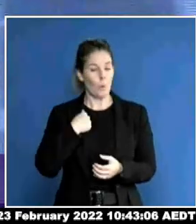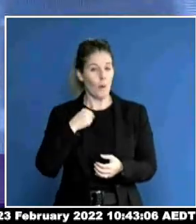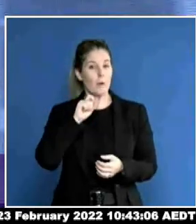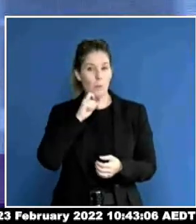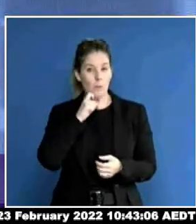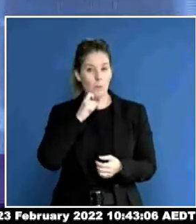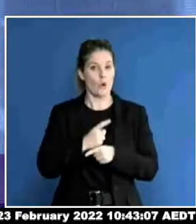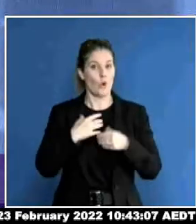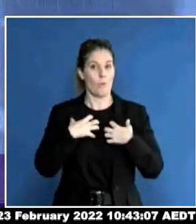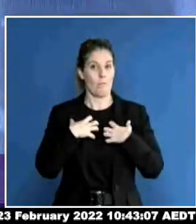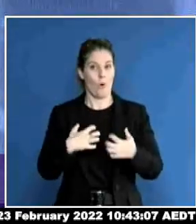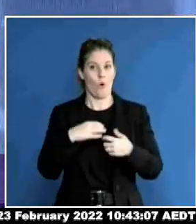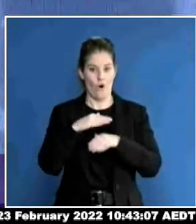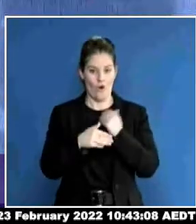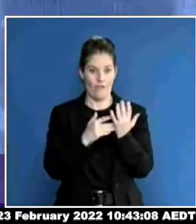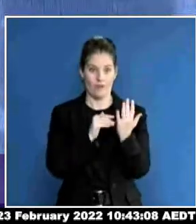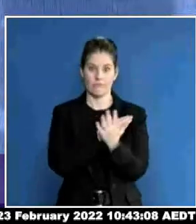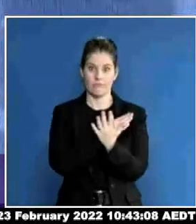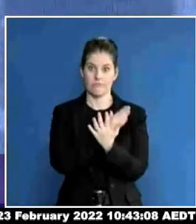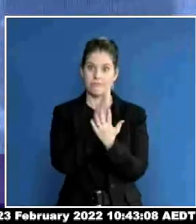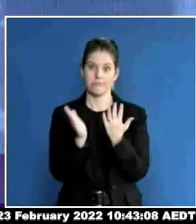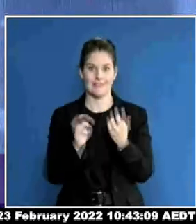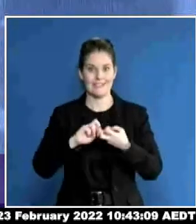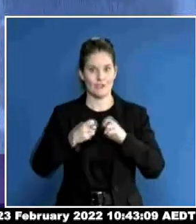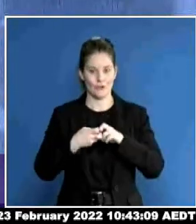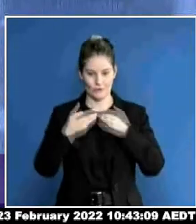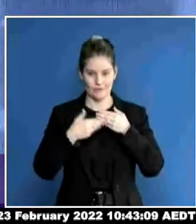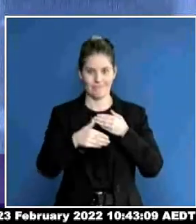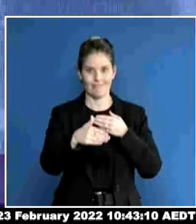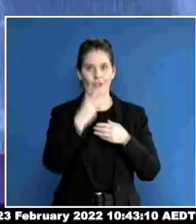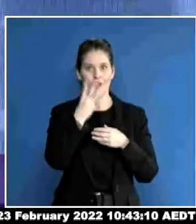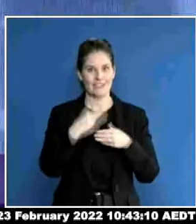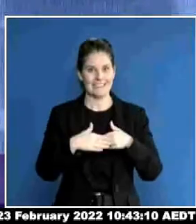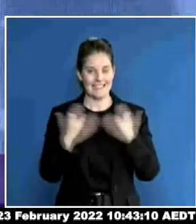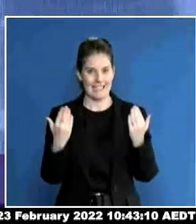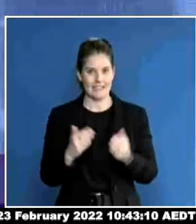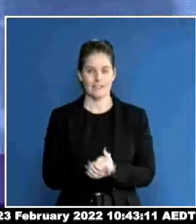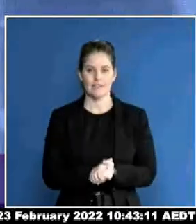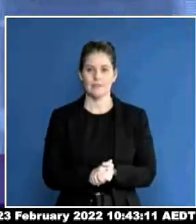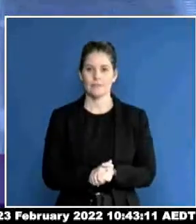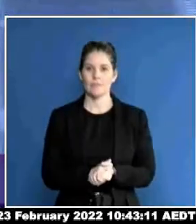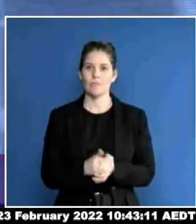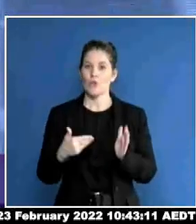We will start this morning with the experiences of young people Mija Gwyn and